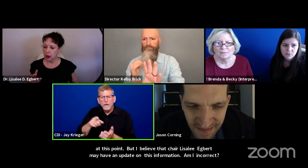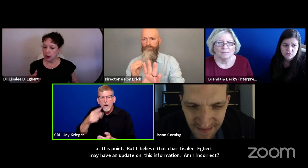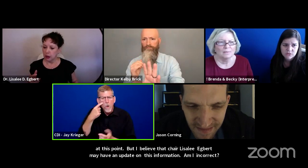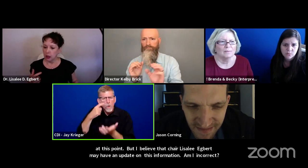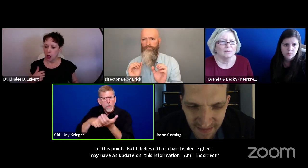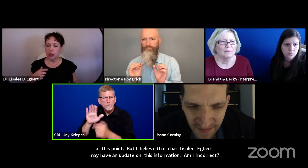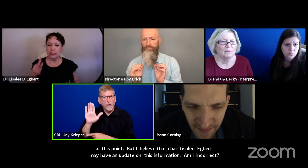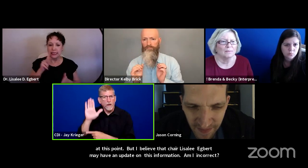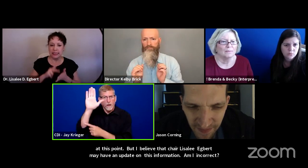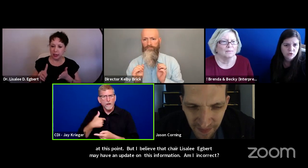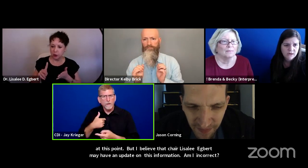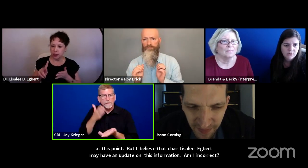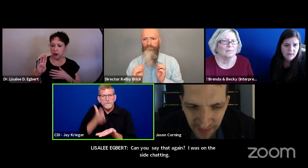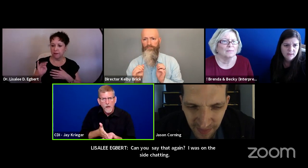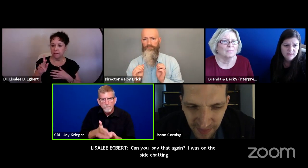You were just trying to get my attention?